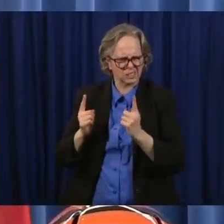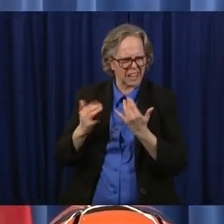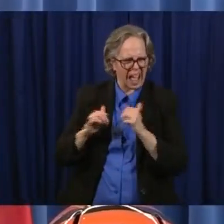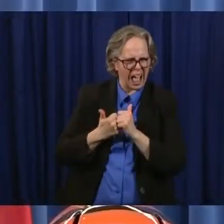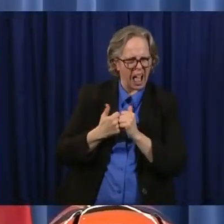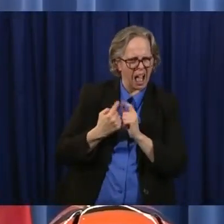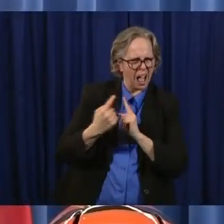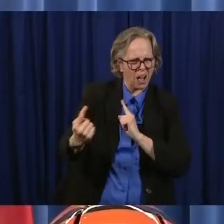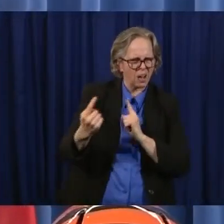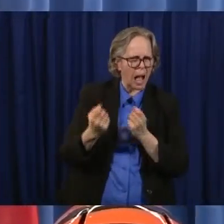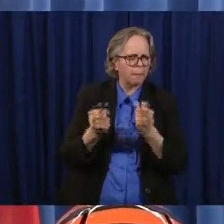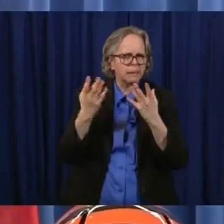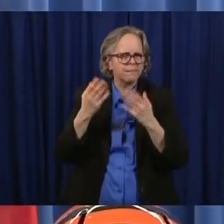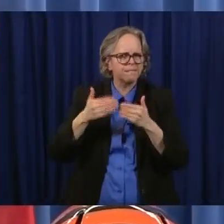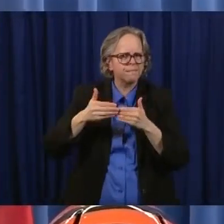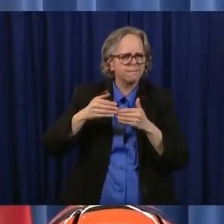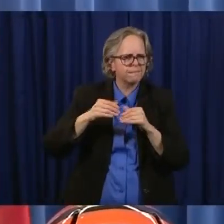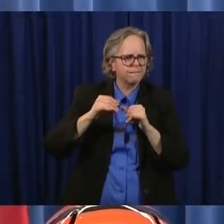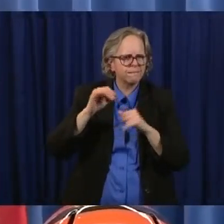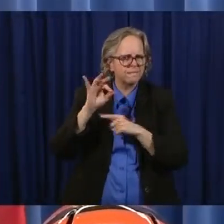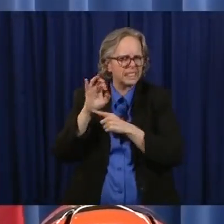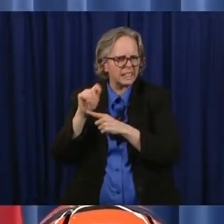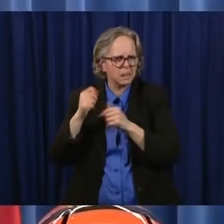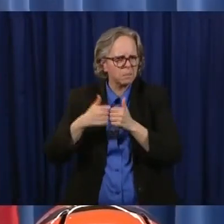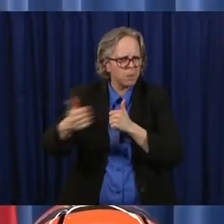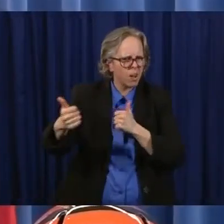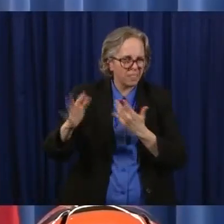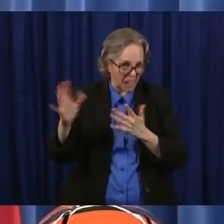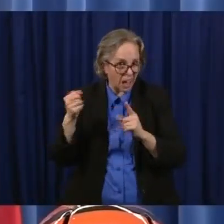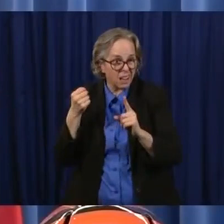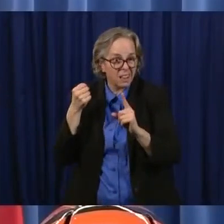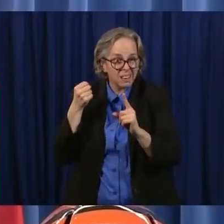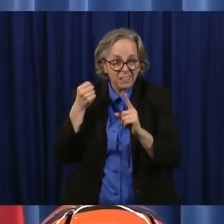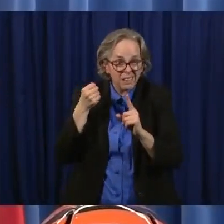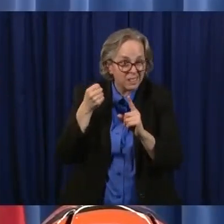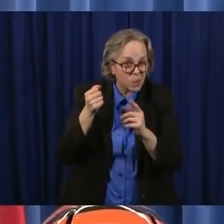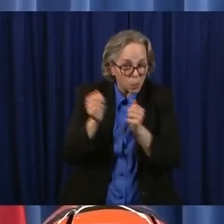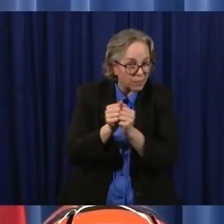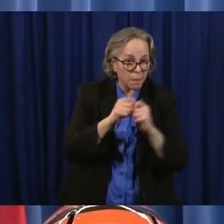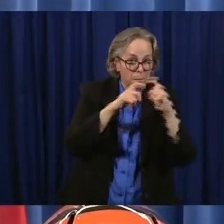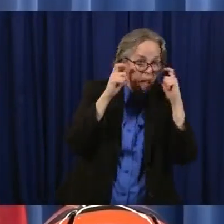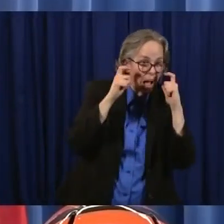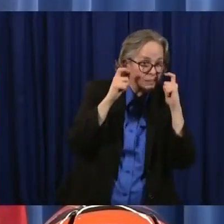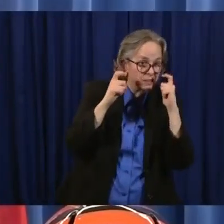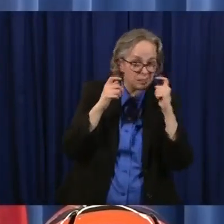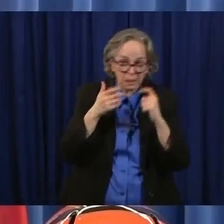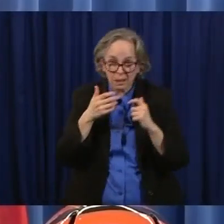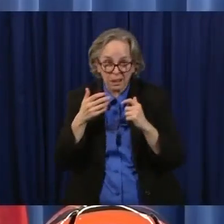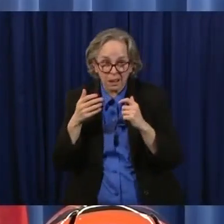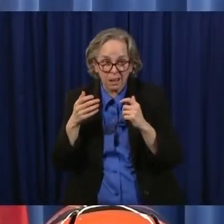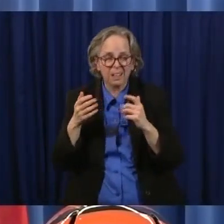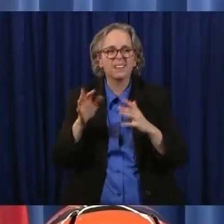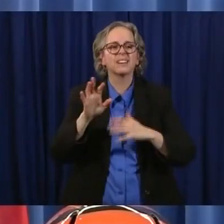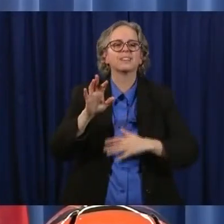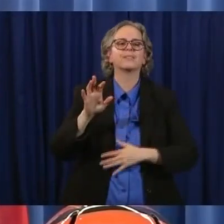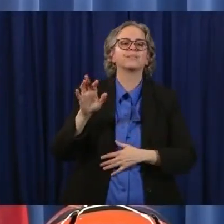LET'S TALK A MOMENT, IF I COULD ASK YOU ABOUT DISTANCE APART